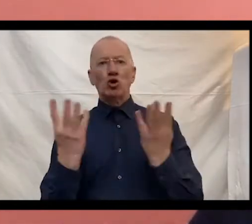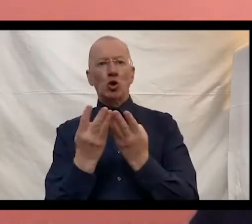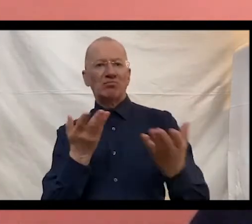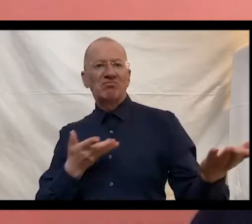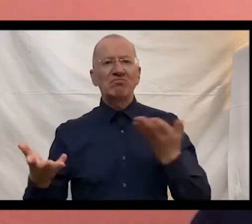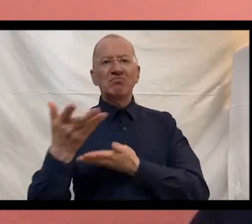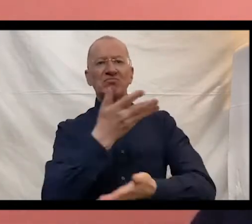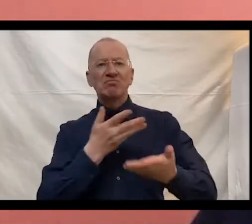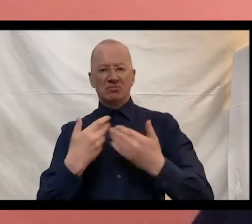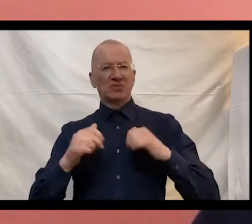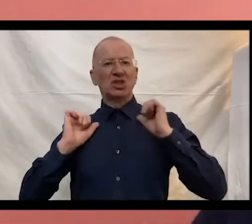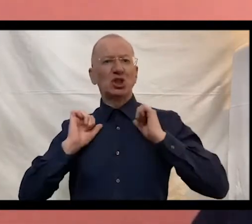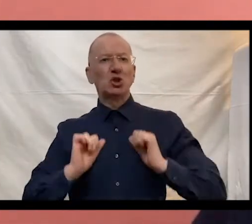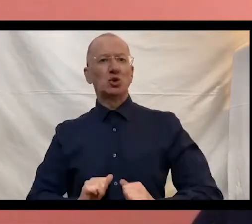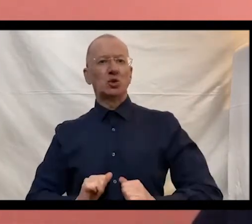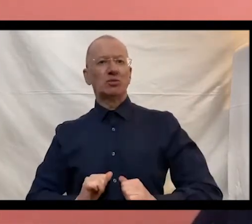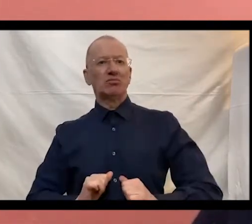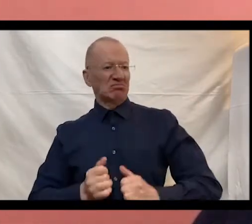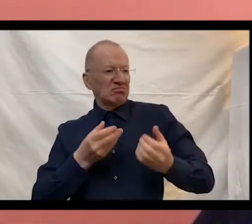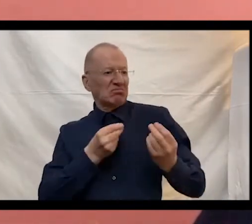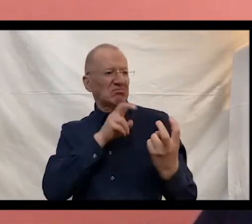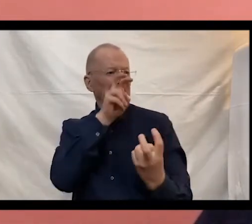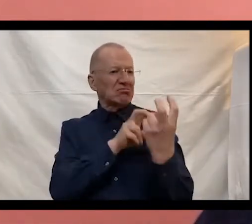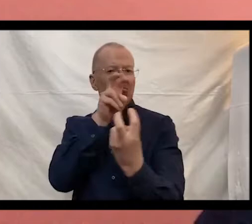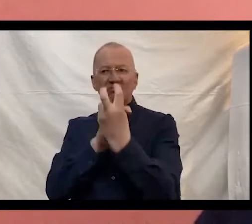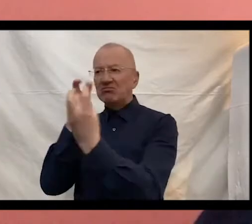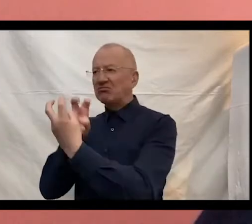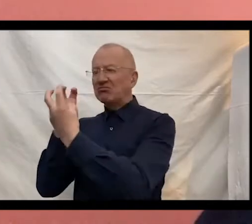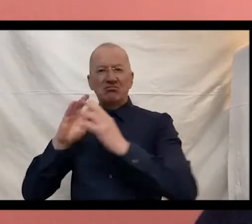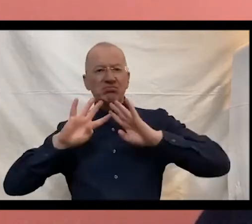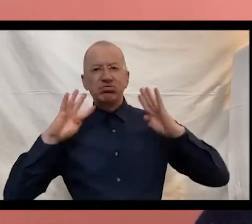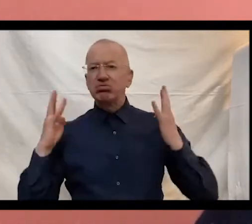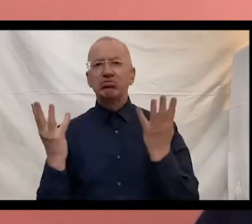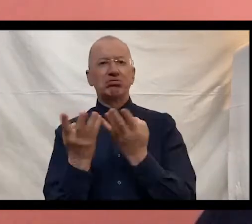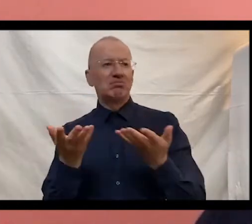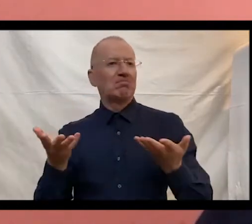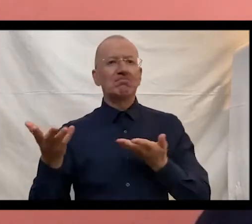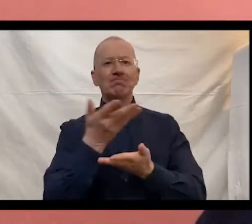sleek in a tailored suit, impeccable as each honed argument.